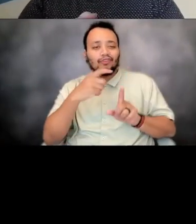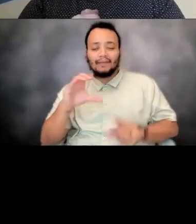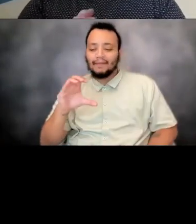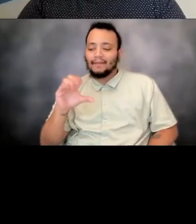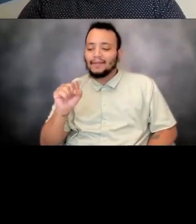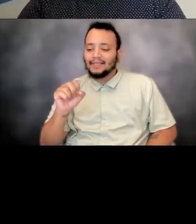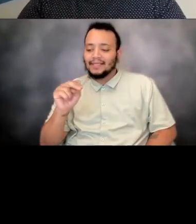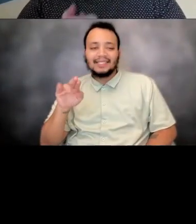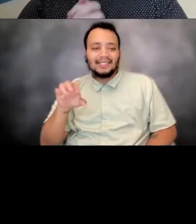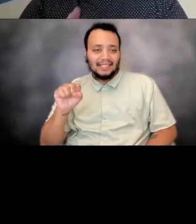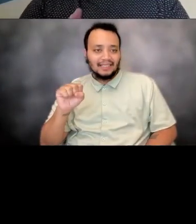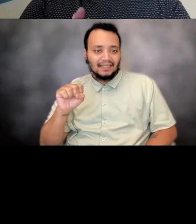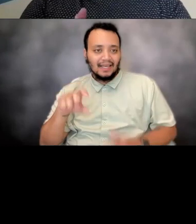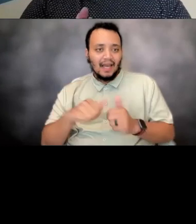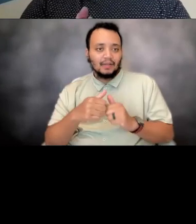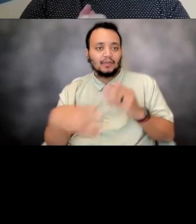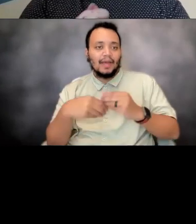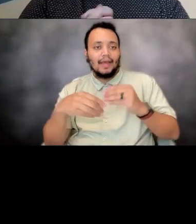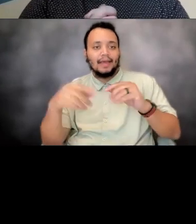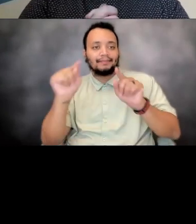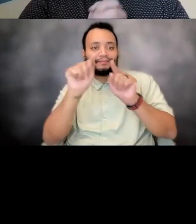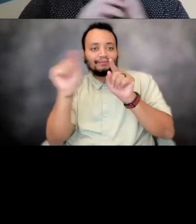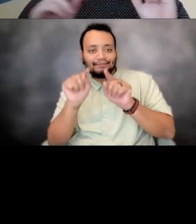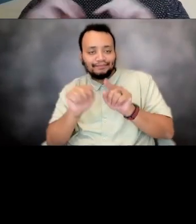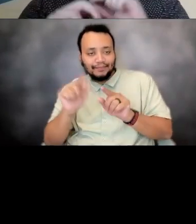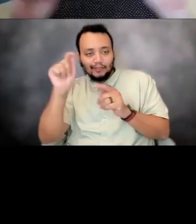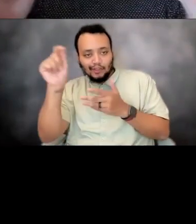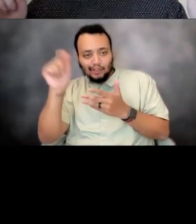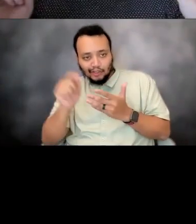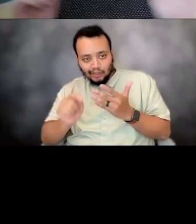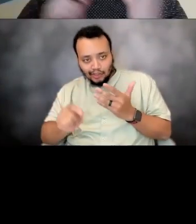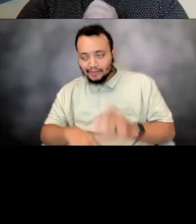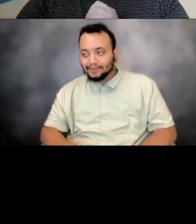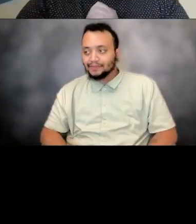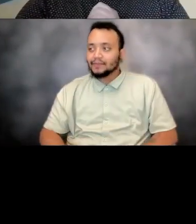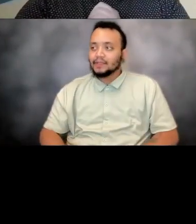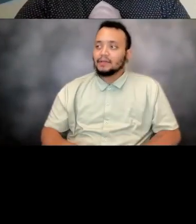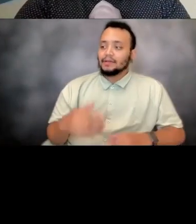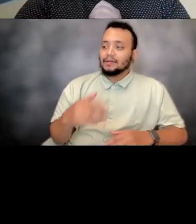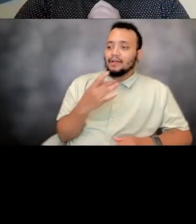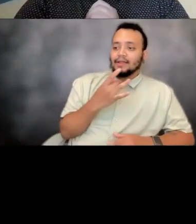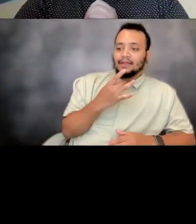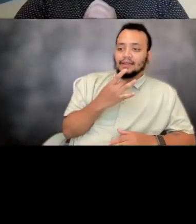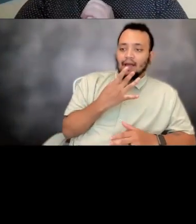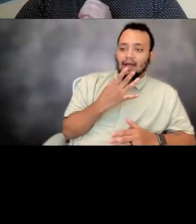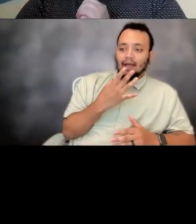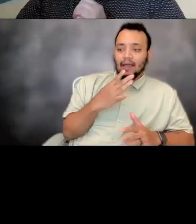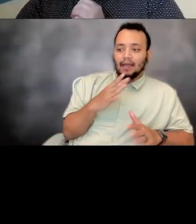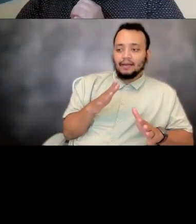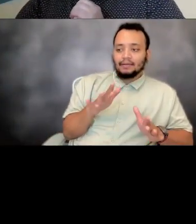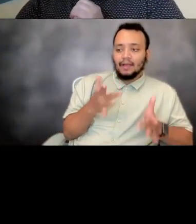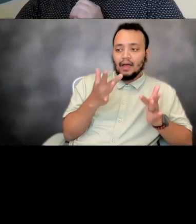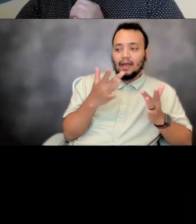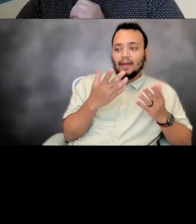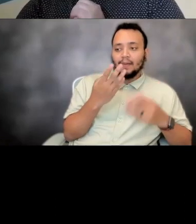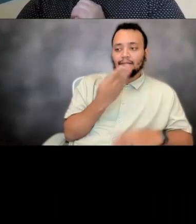So with our community members, again, that's the lighter blue color. We had